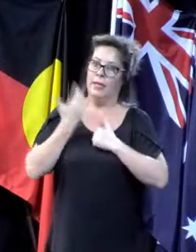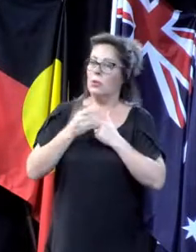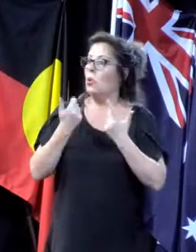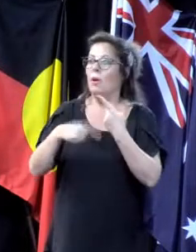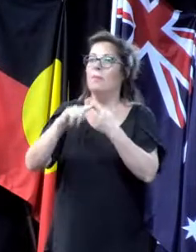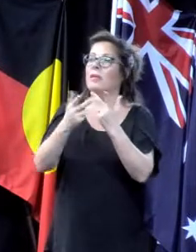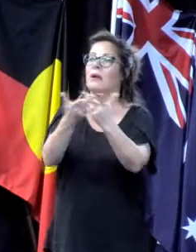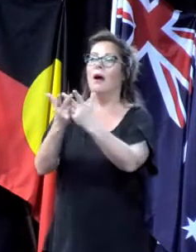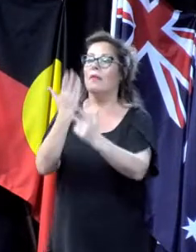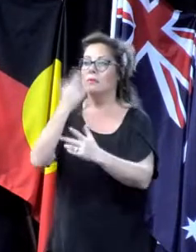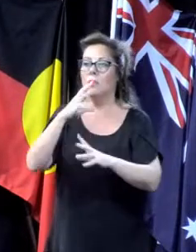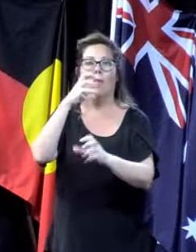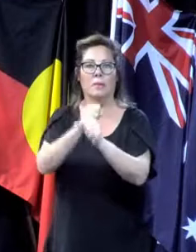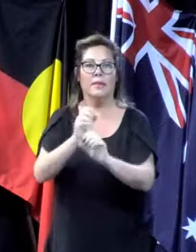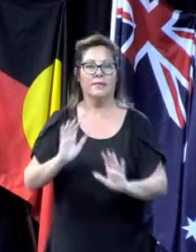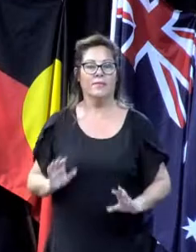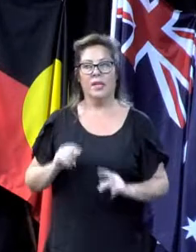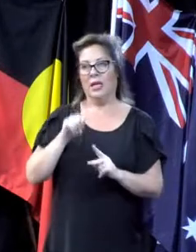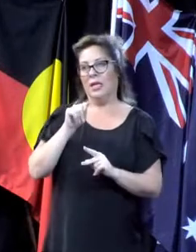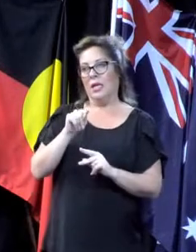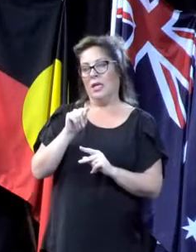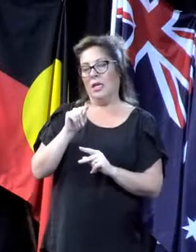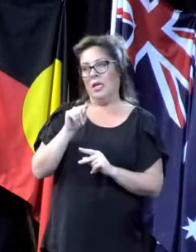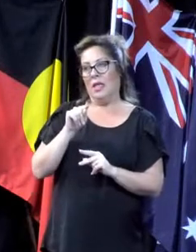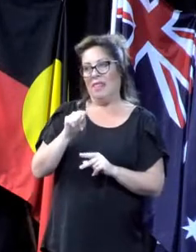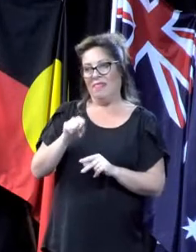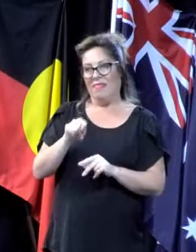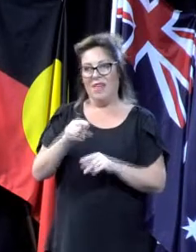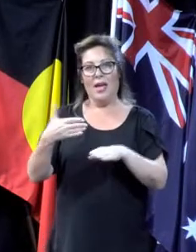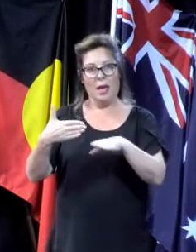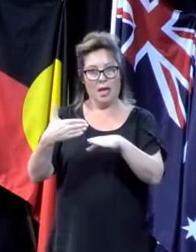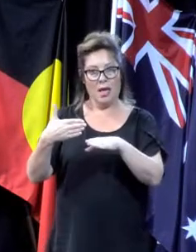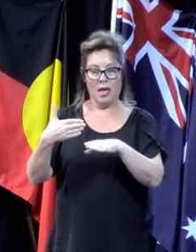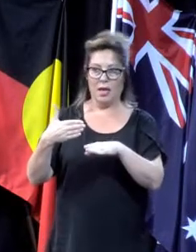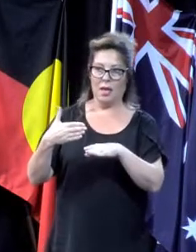They are working generally because of their lack of ability